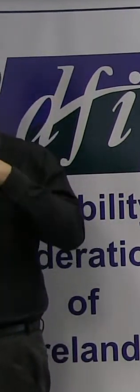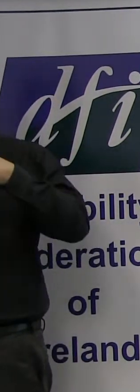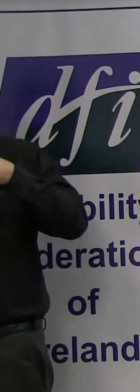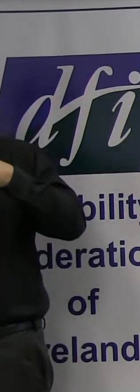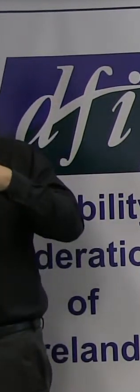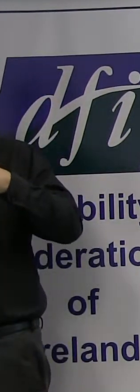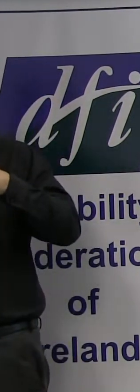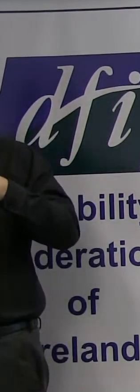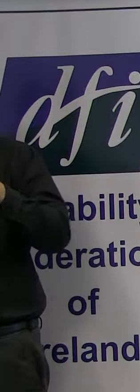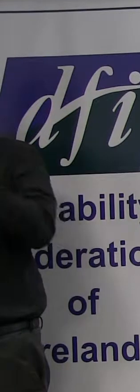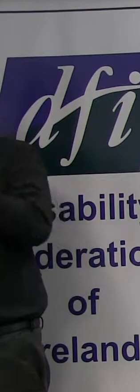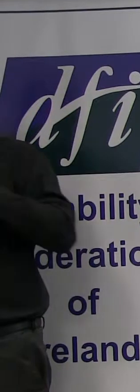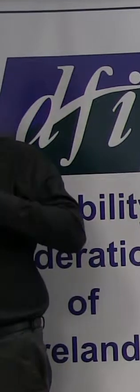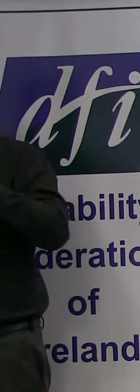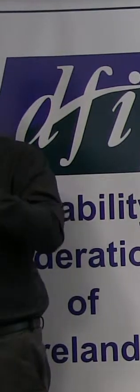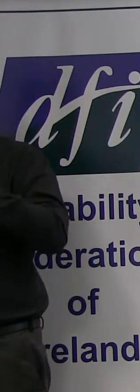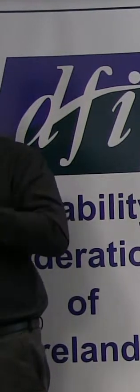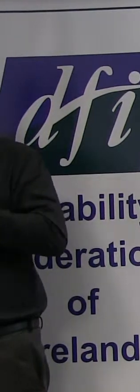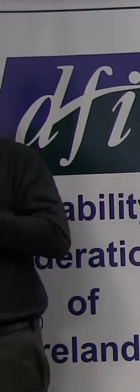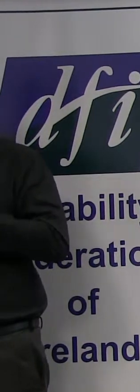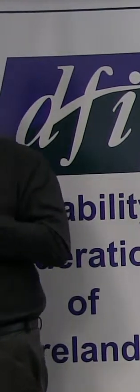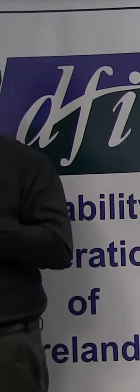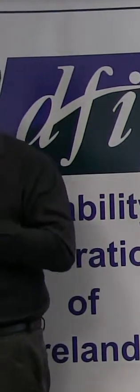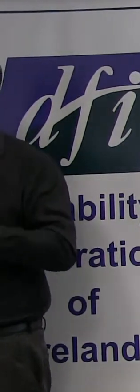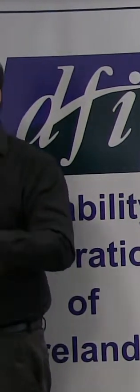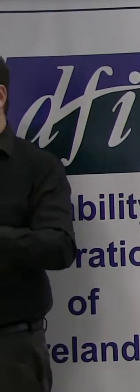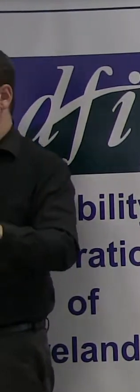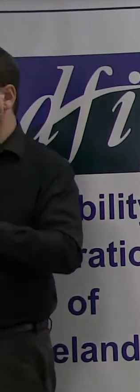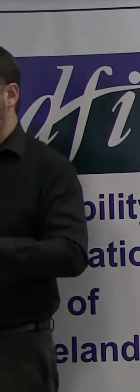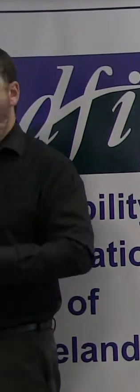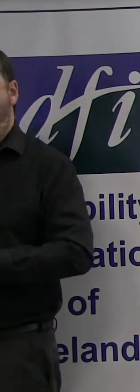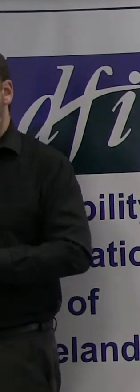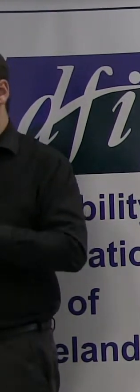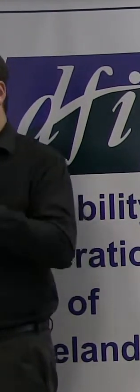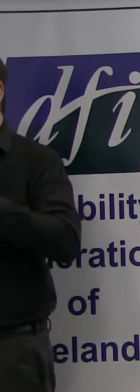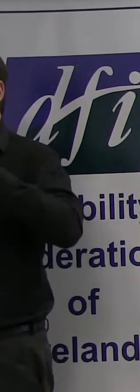if its purpose consists of only of one or more of the purposes so it can